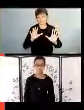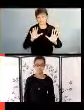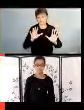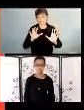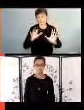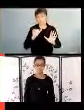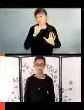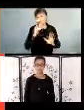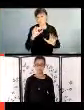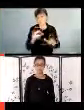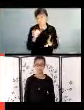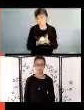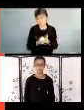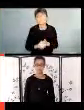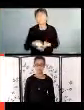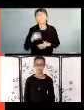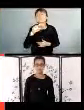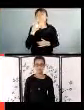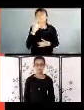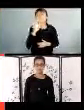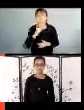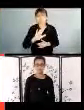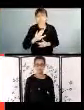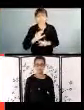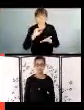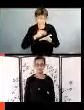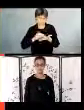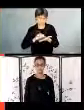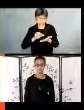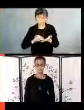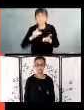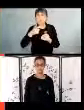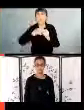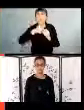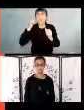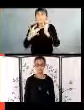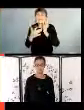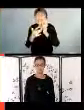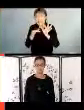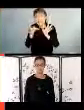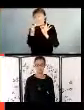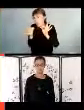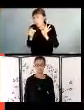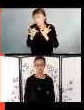more concise. Avoid jargon or technical language, remembering that the assessment committee